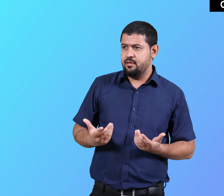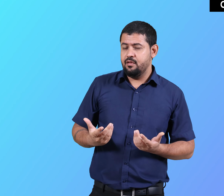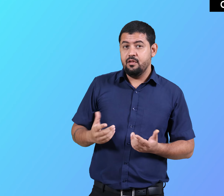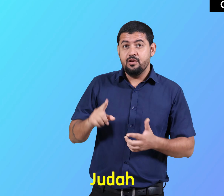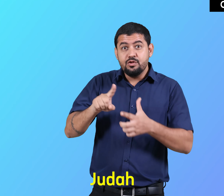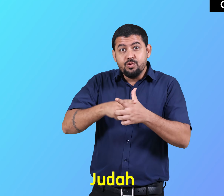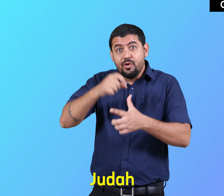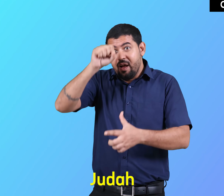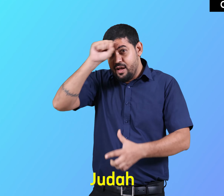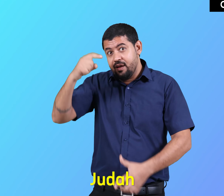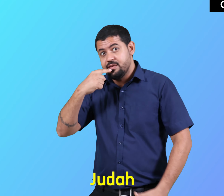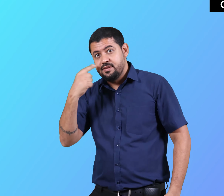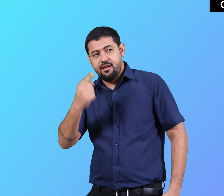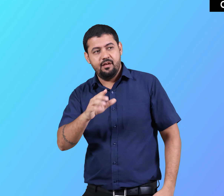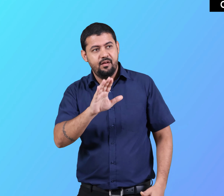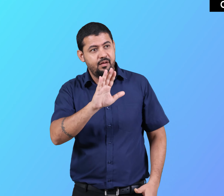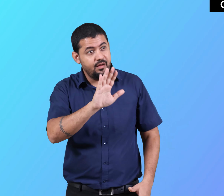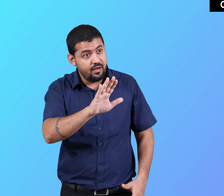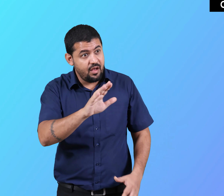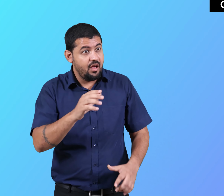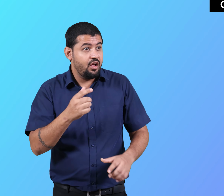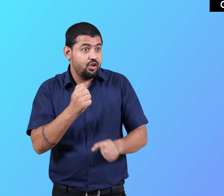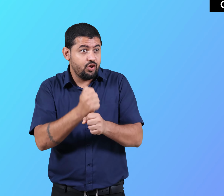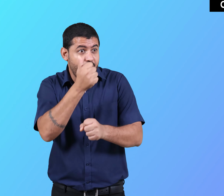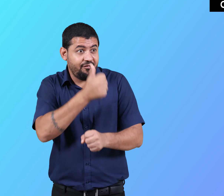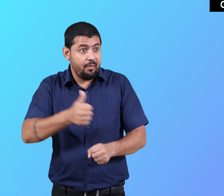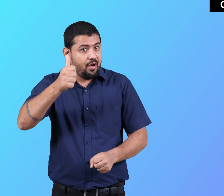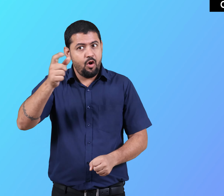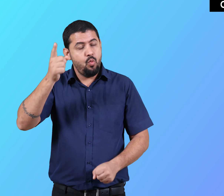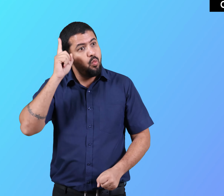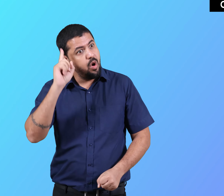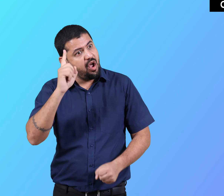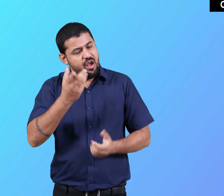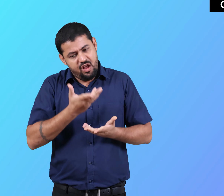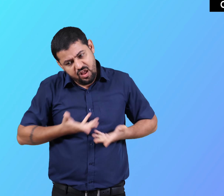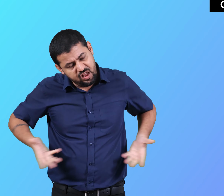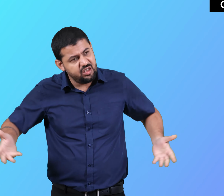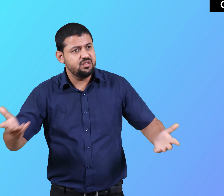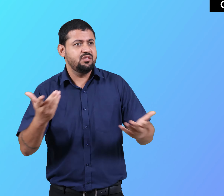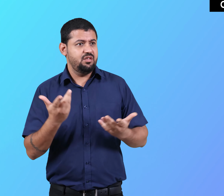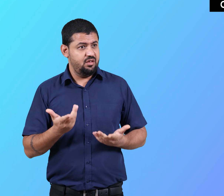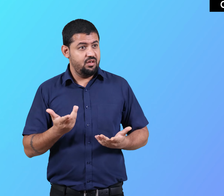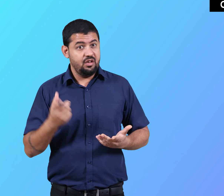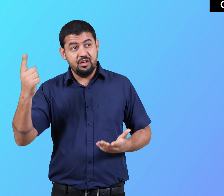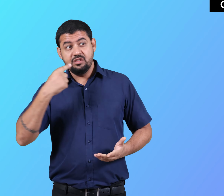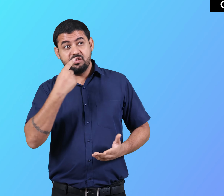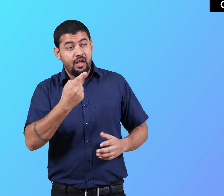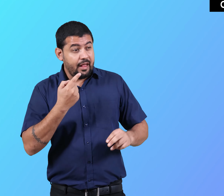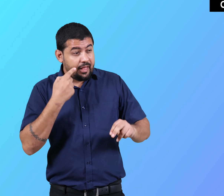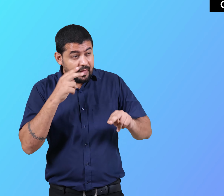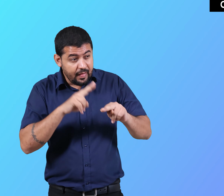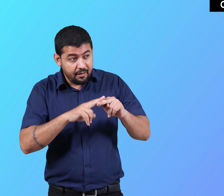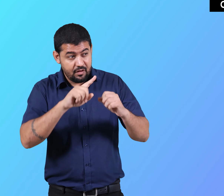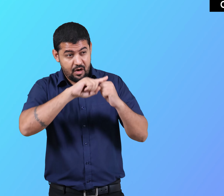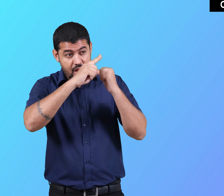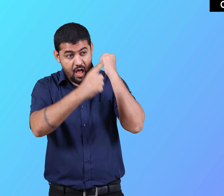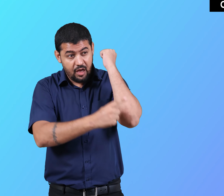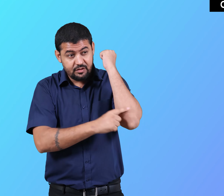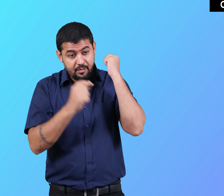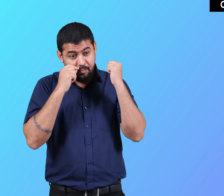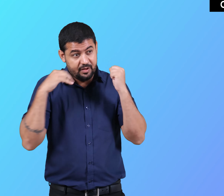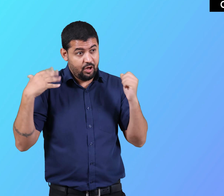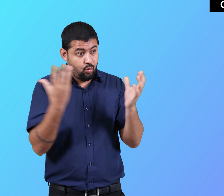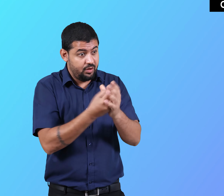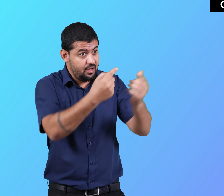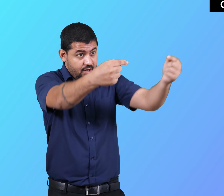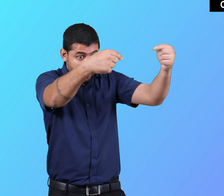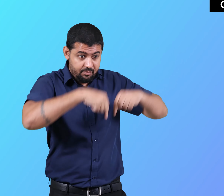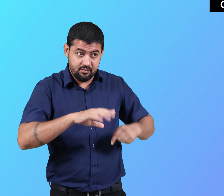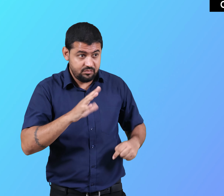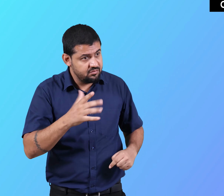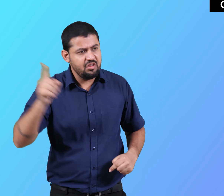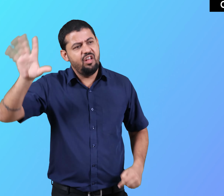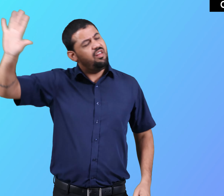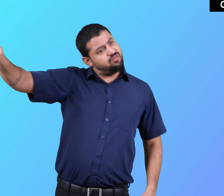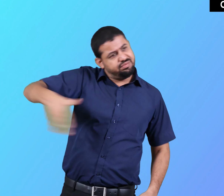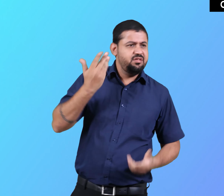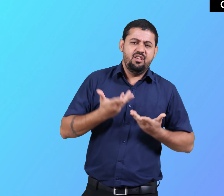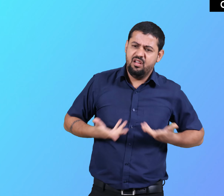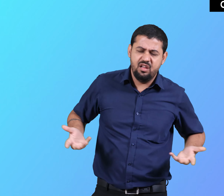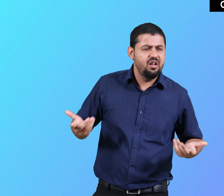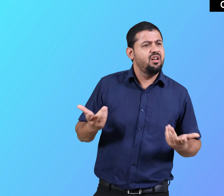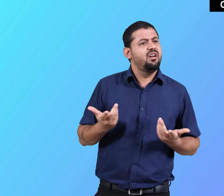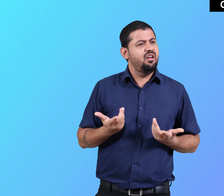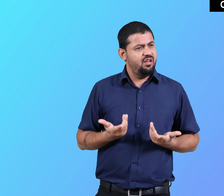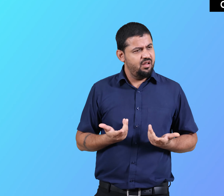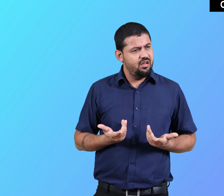But Judah said to Jacob, “The governor of that land warned us. He said, ‘If you don’t bring your brother back to me, I will refuse to talk to you.’